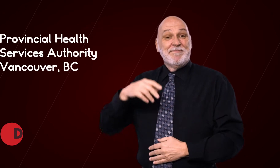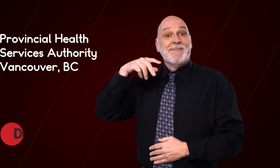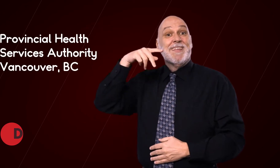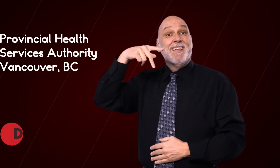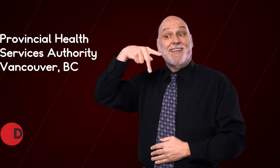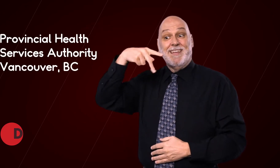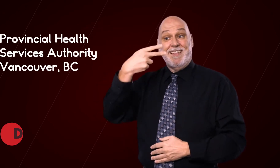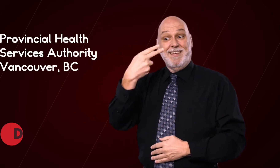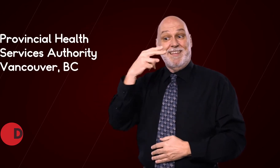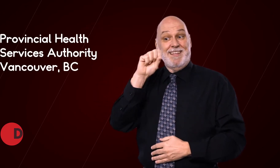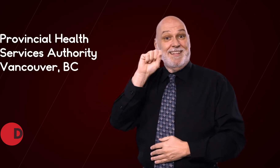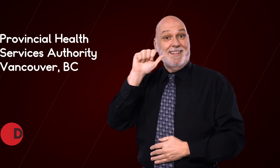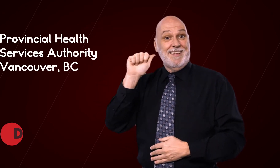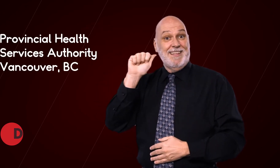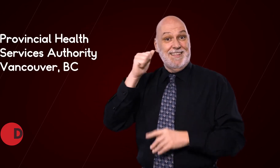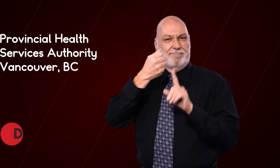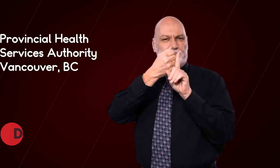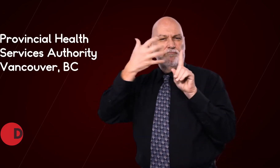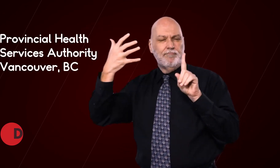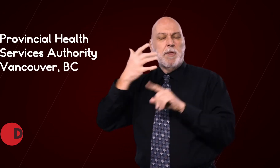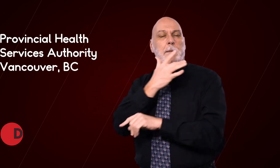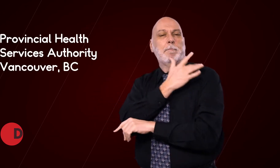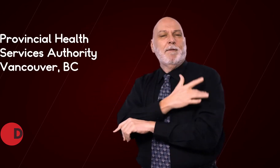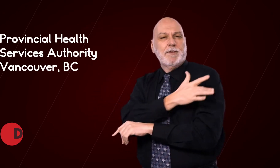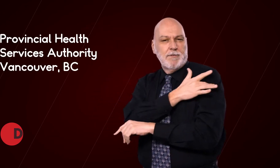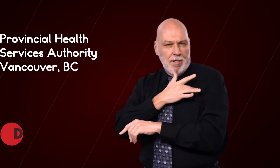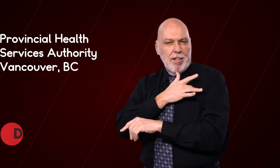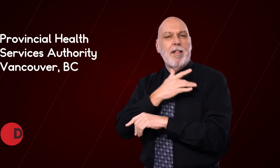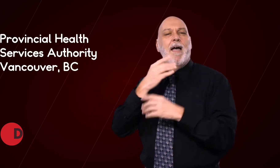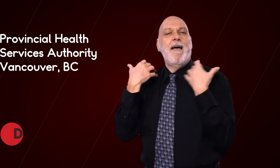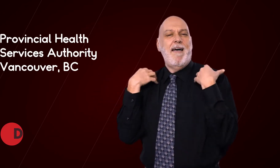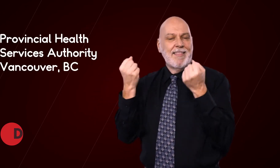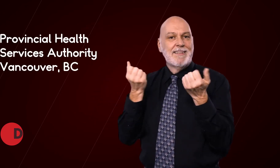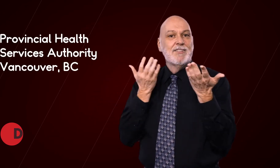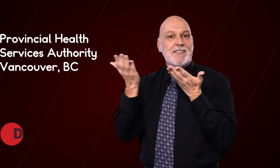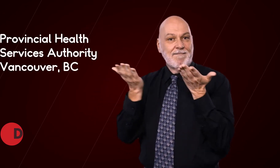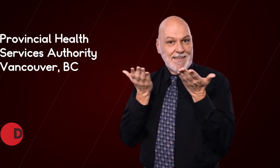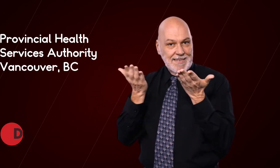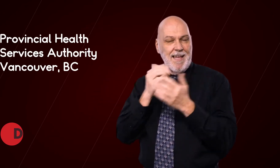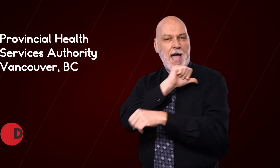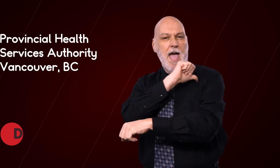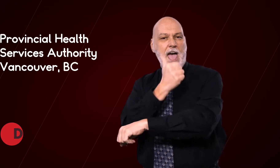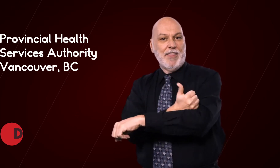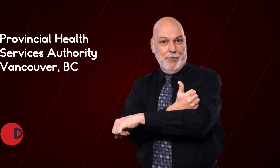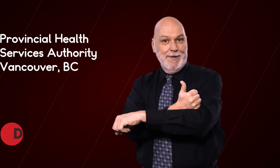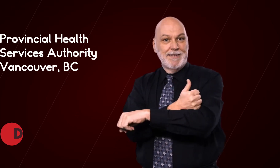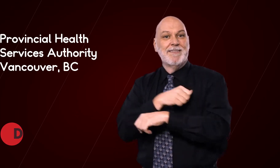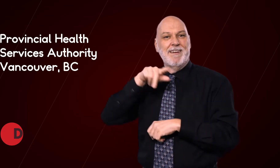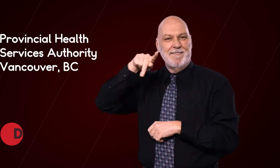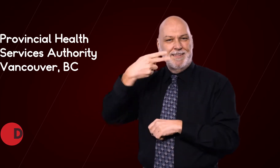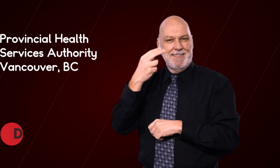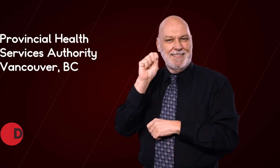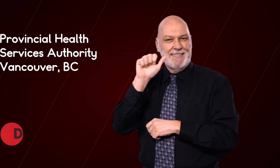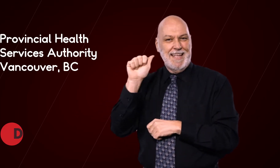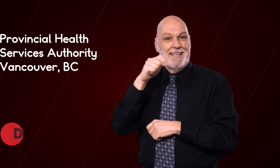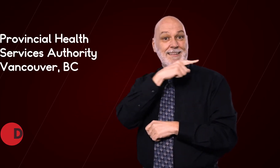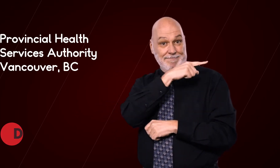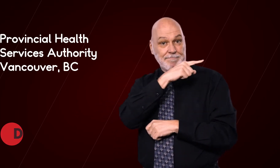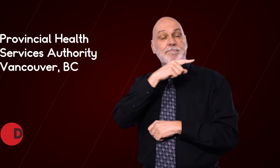The Provincial Health Services Authority (PHSA),